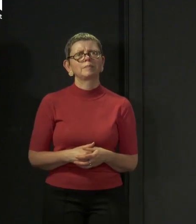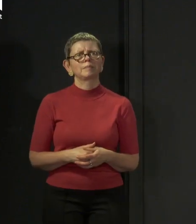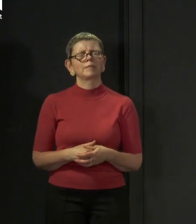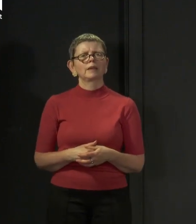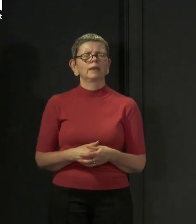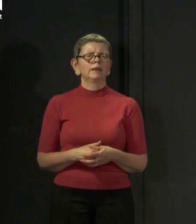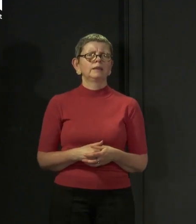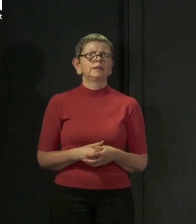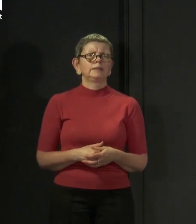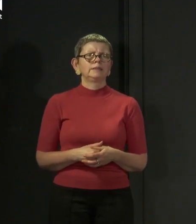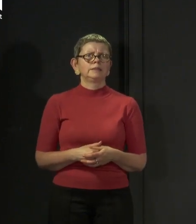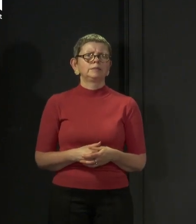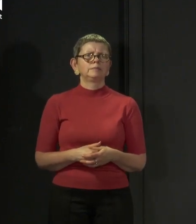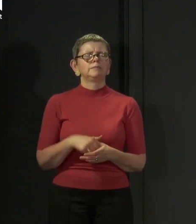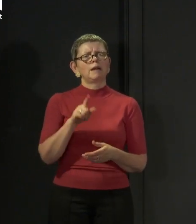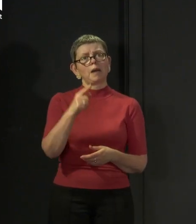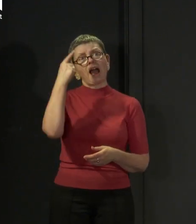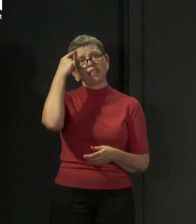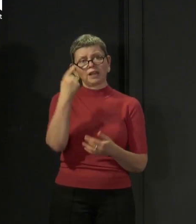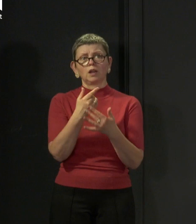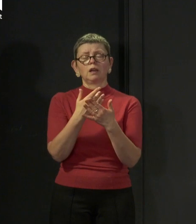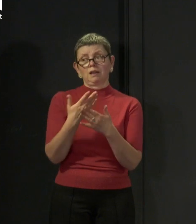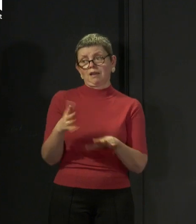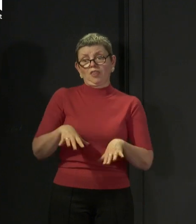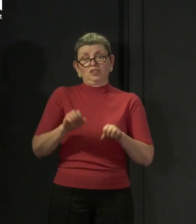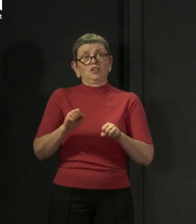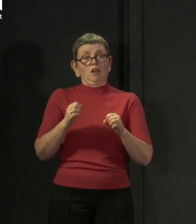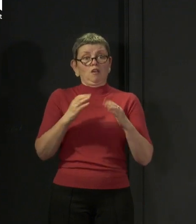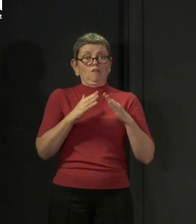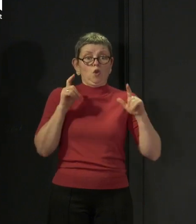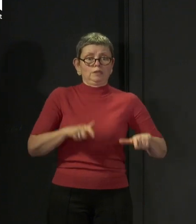this, the level of anxiety that we all had and still have, that meant that there were